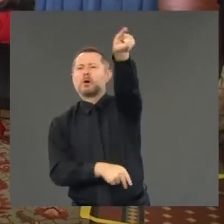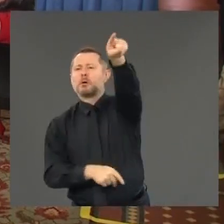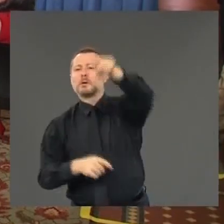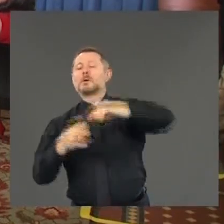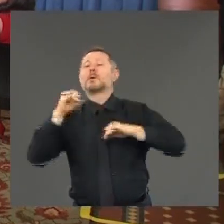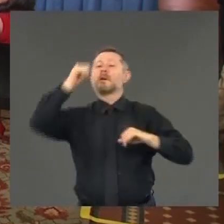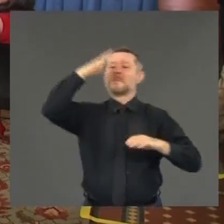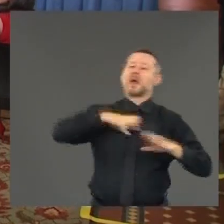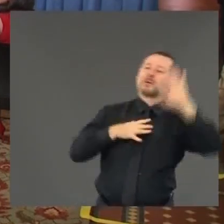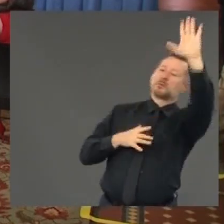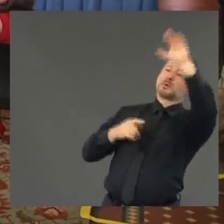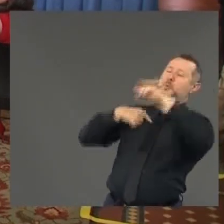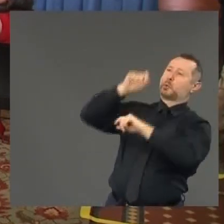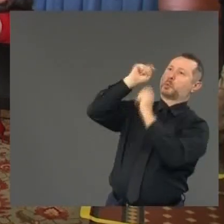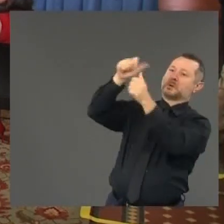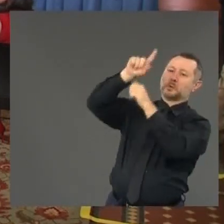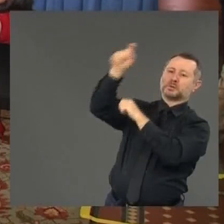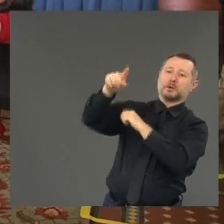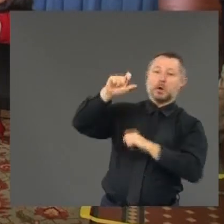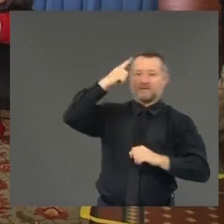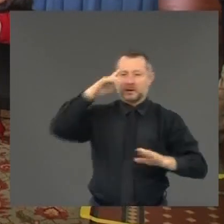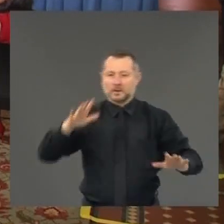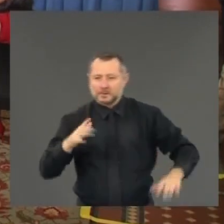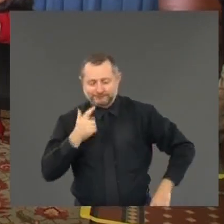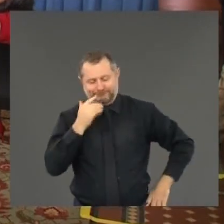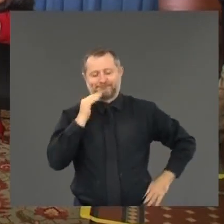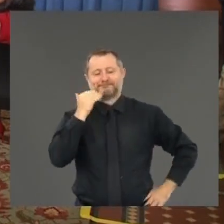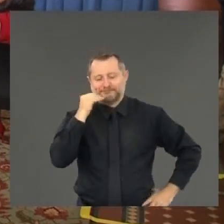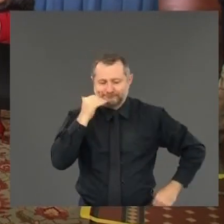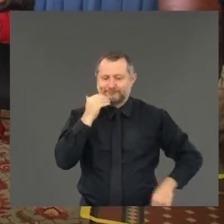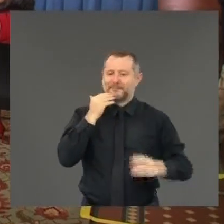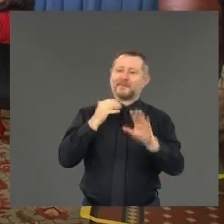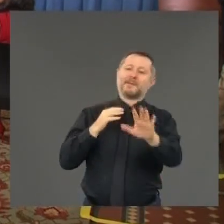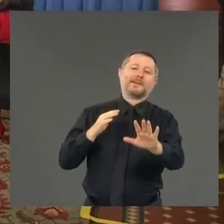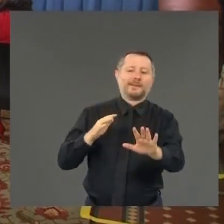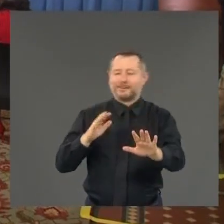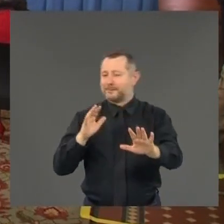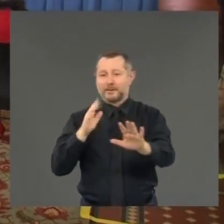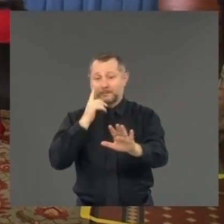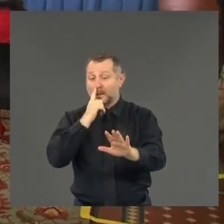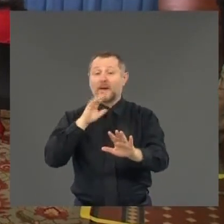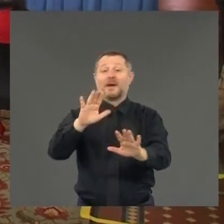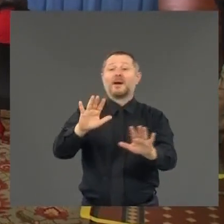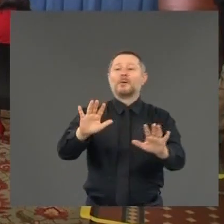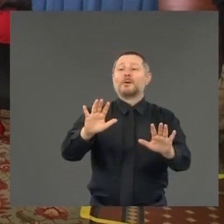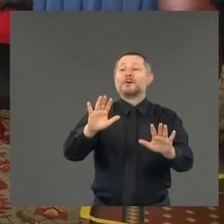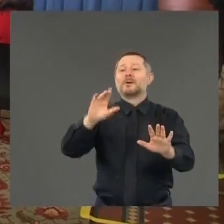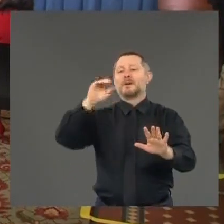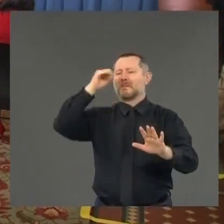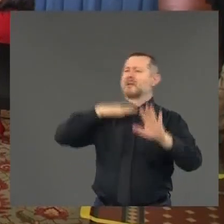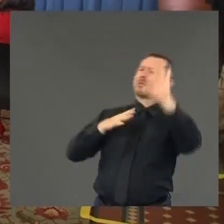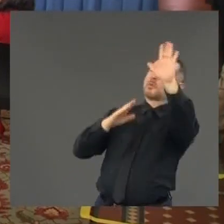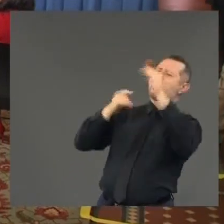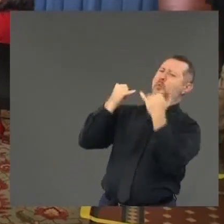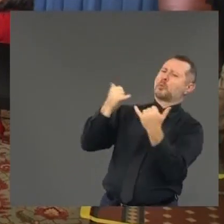SO, ON THAT, FOR THAT REASON Y SUPPOR I SUPPORT IT. MARK? CAN I GET A FOLLOW UP?